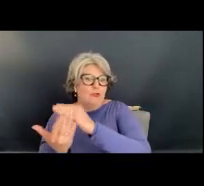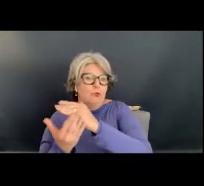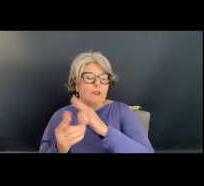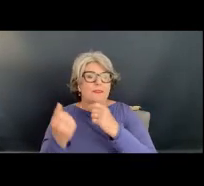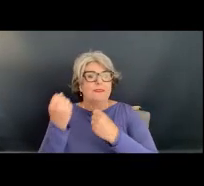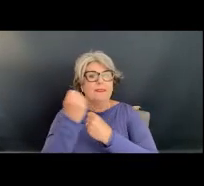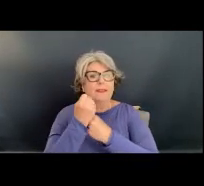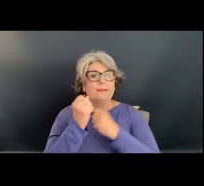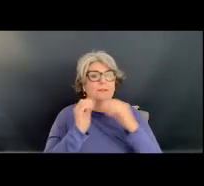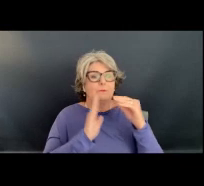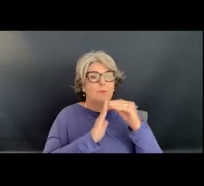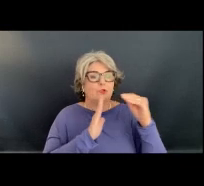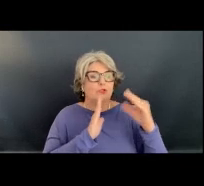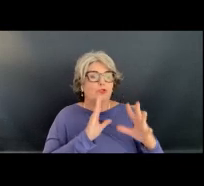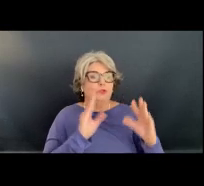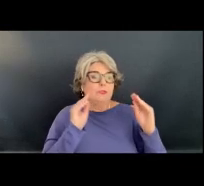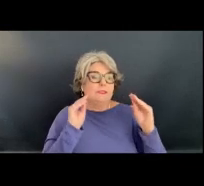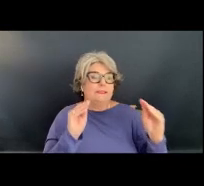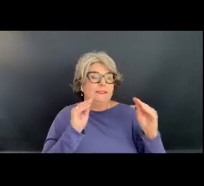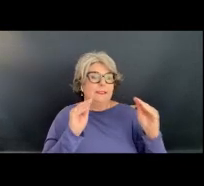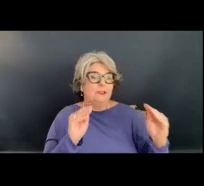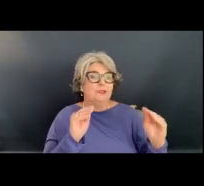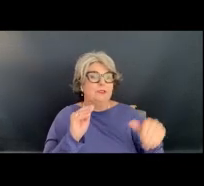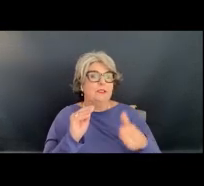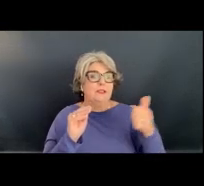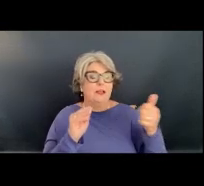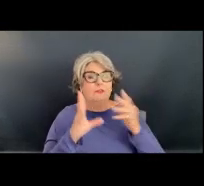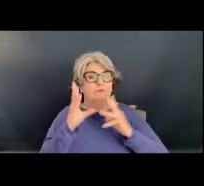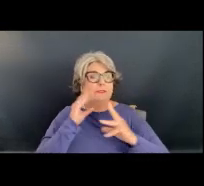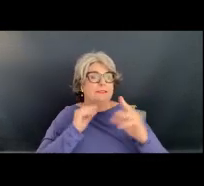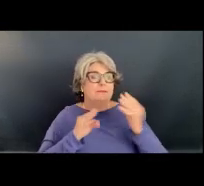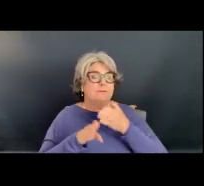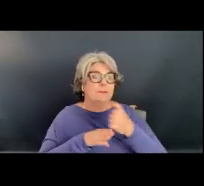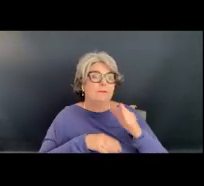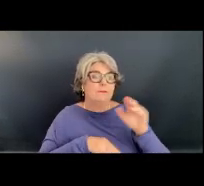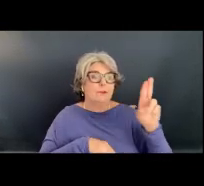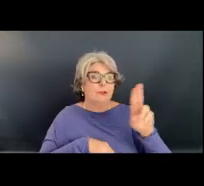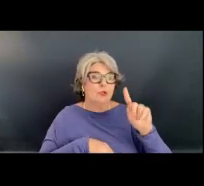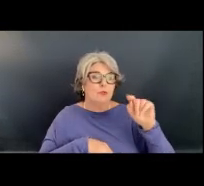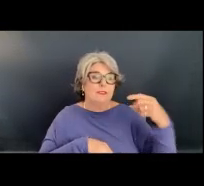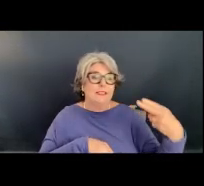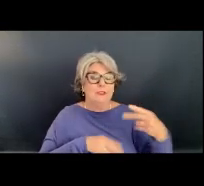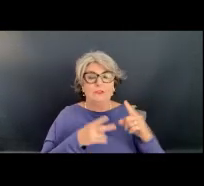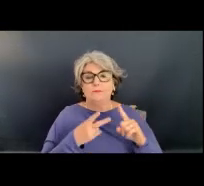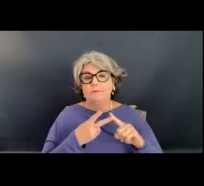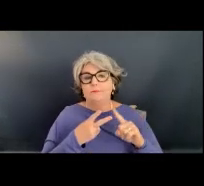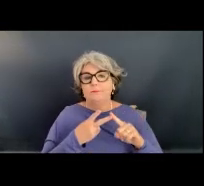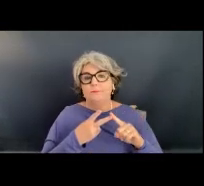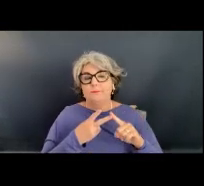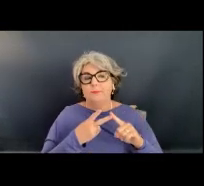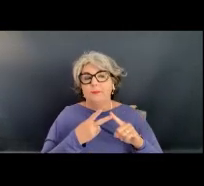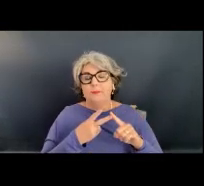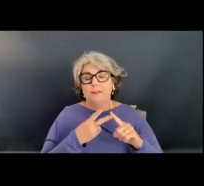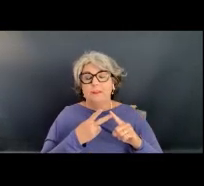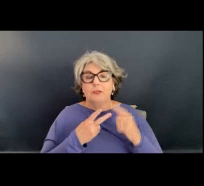student teaching and other field experiences for U teach students. Students go out and they do 2 observations in an upper